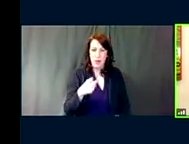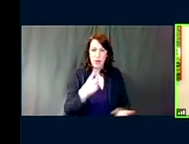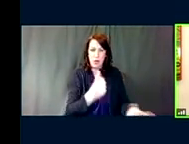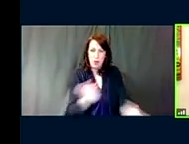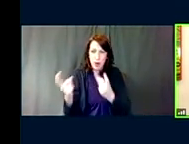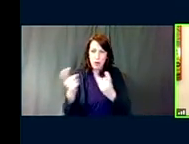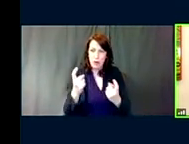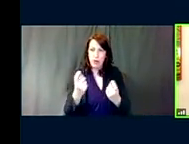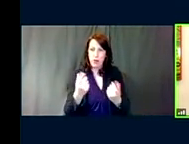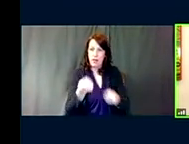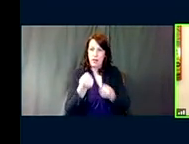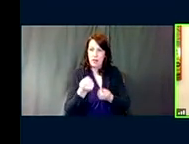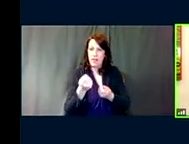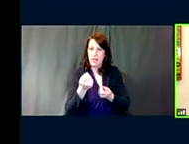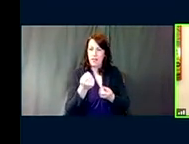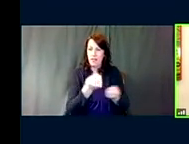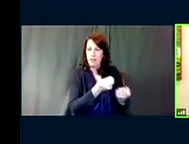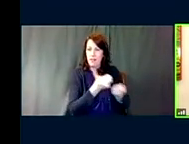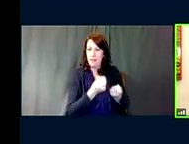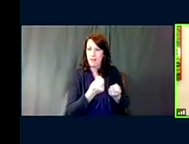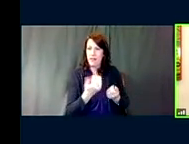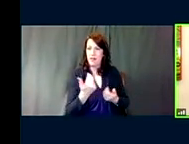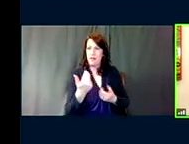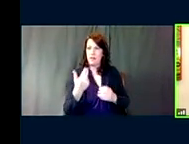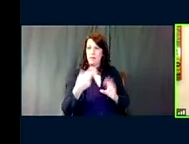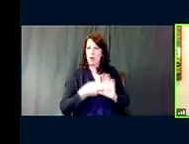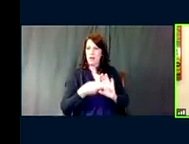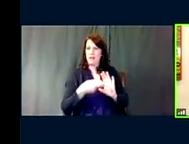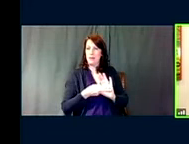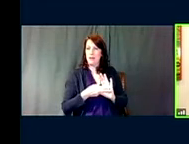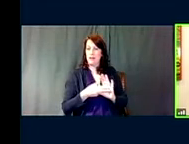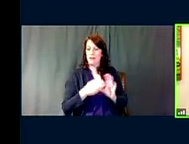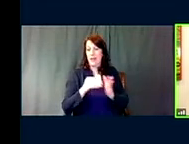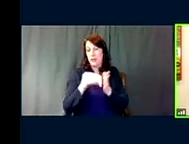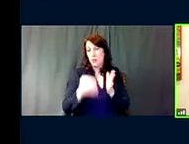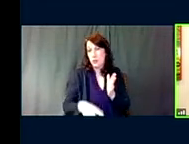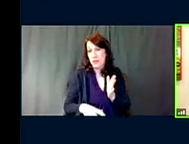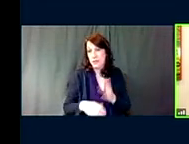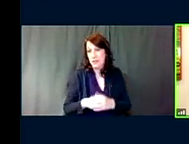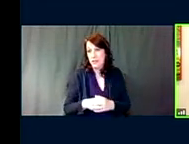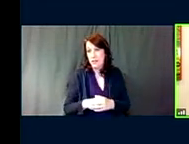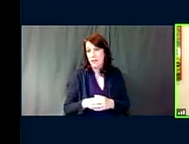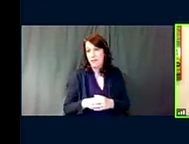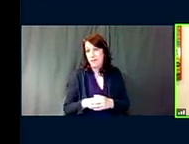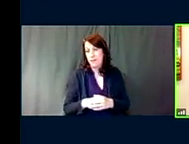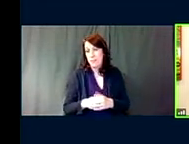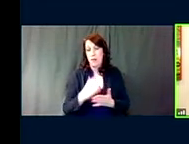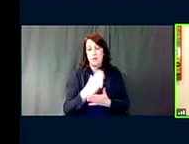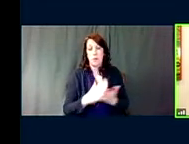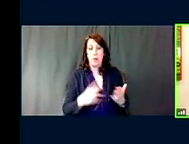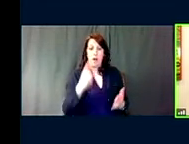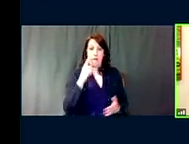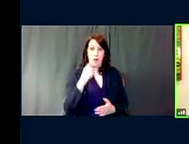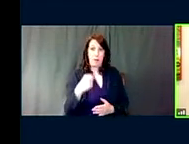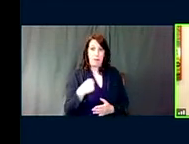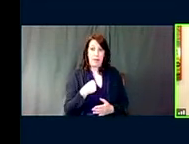YOU GO OUT AND RECRUIT OR GIVE PARTICIPANTS OR INSTITUTION, SO